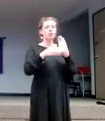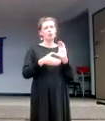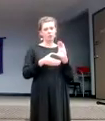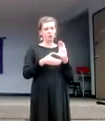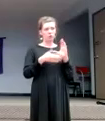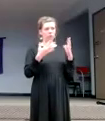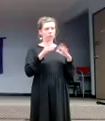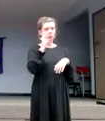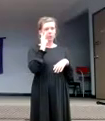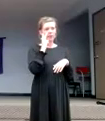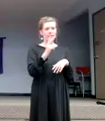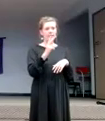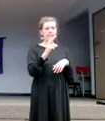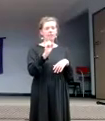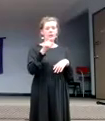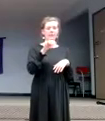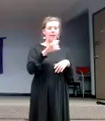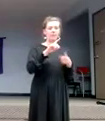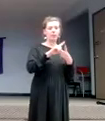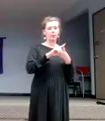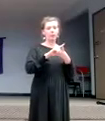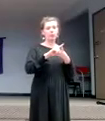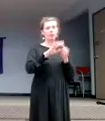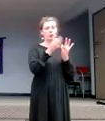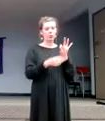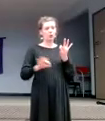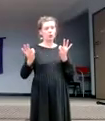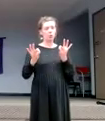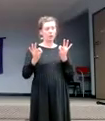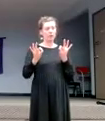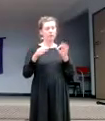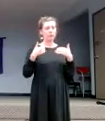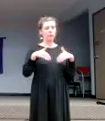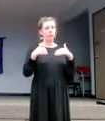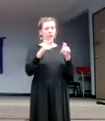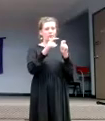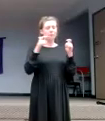can see, conversion from septic to sewer is not a small undertaking. It's a pretty big